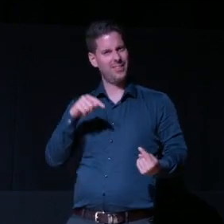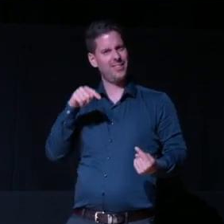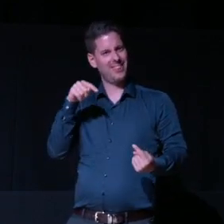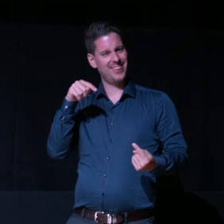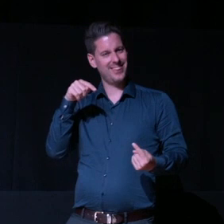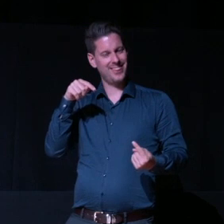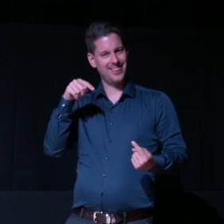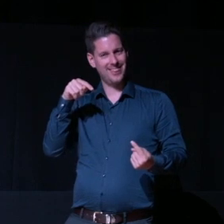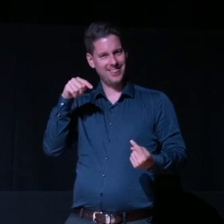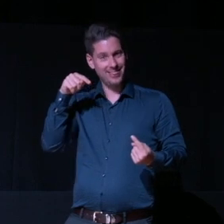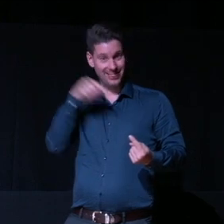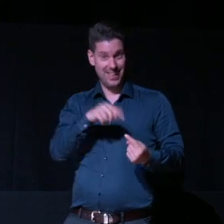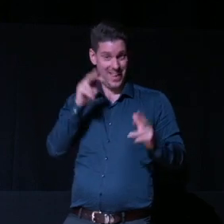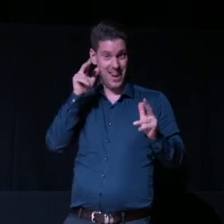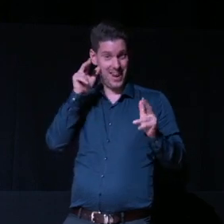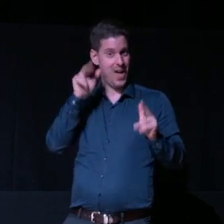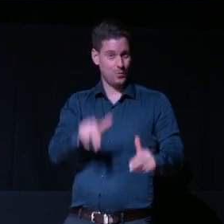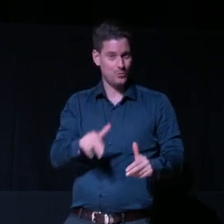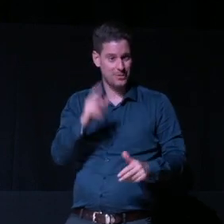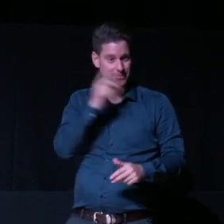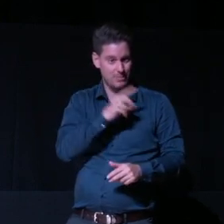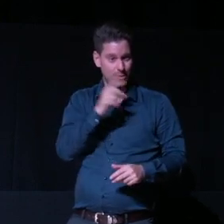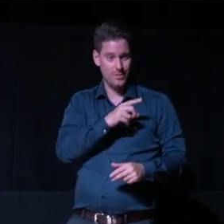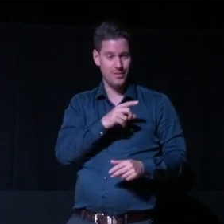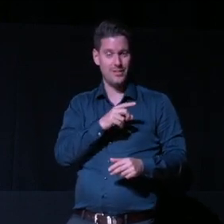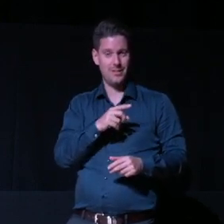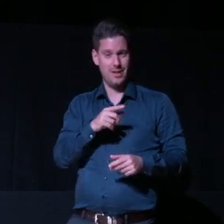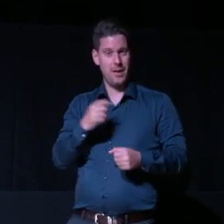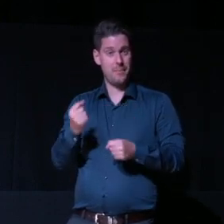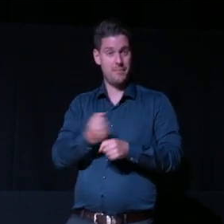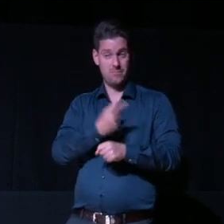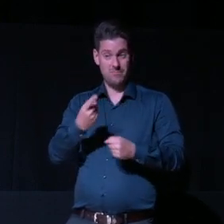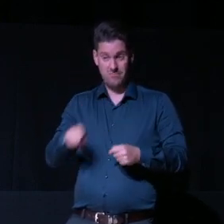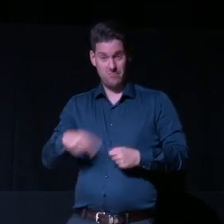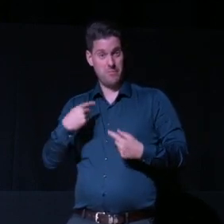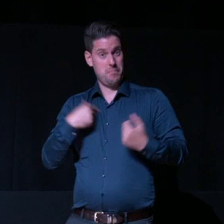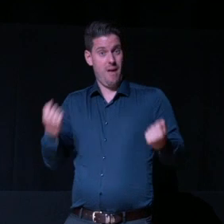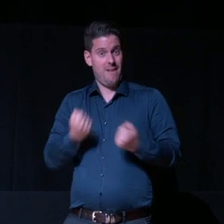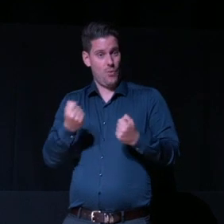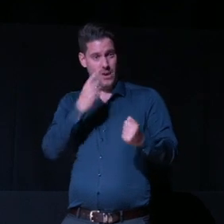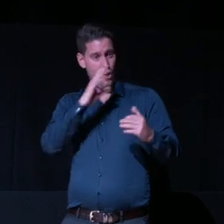the loudest and they're the people that make sure that a whole production gets shut down. Or the women who came